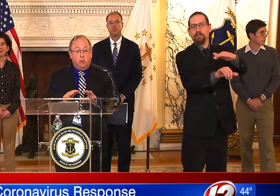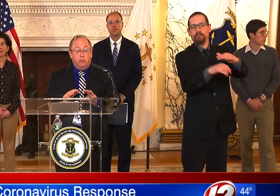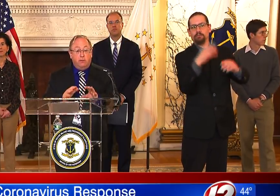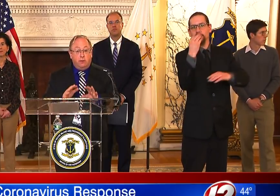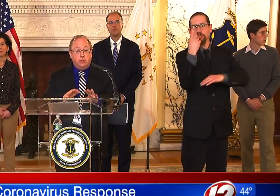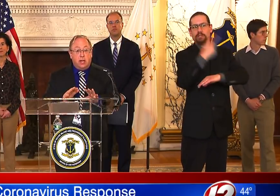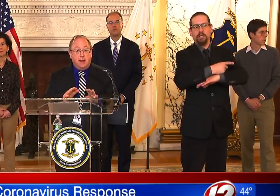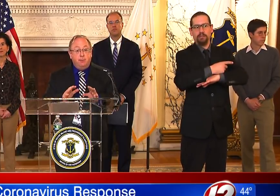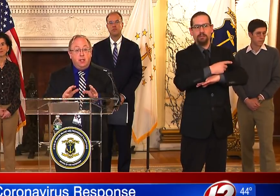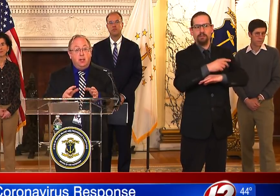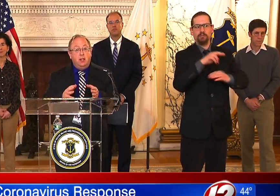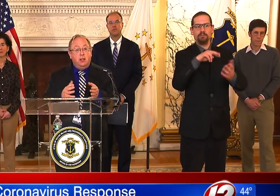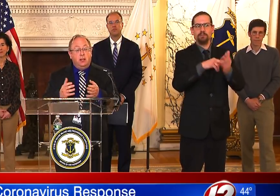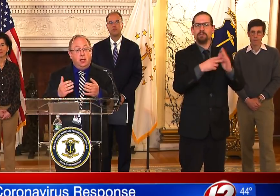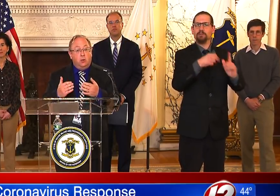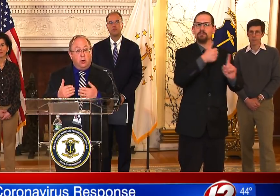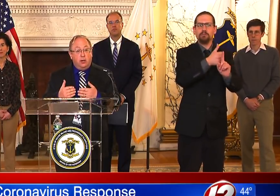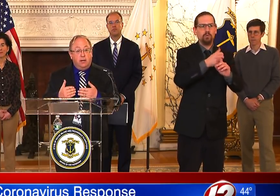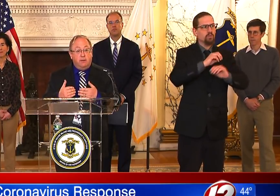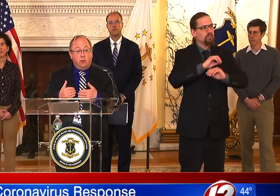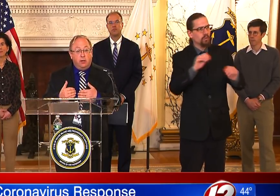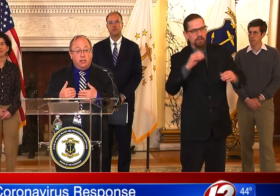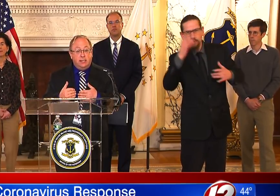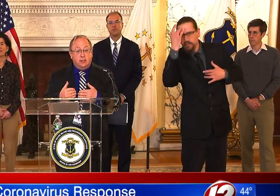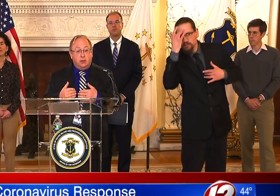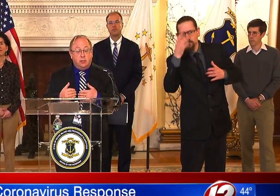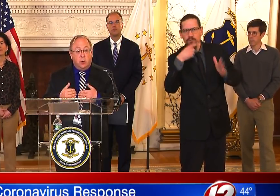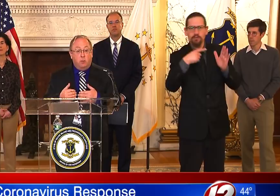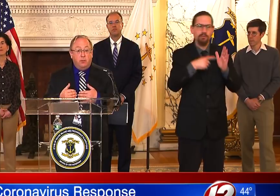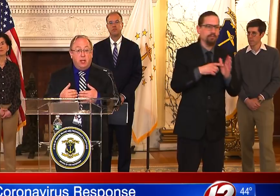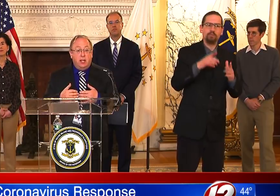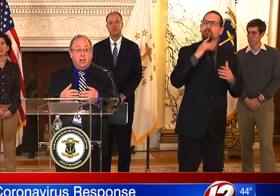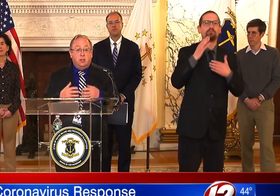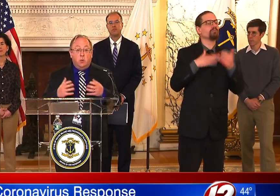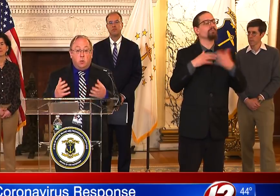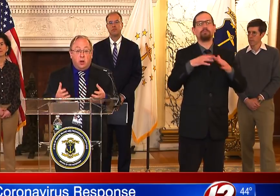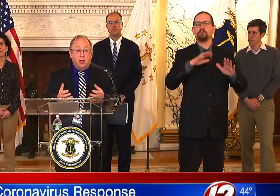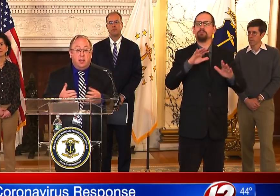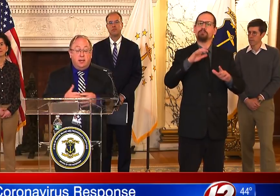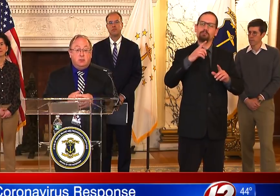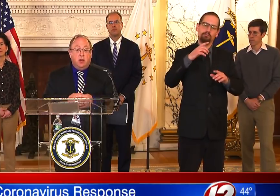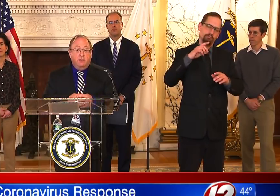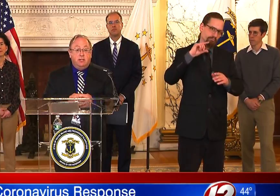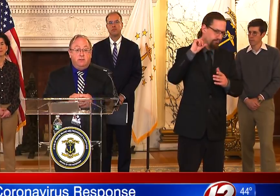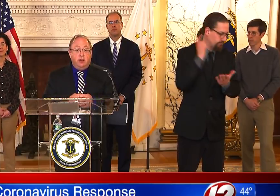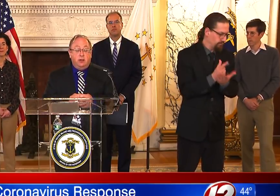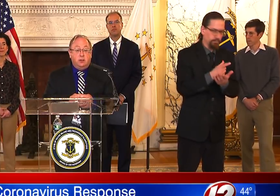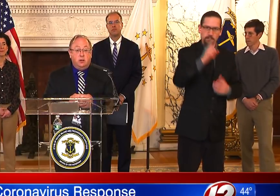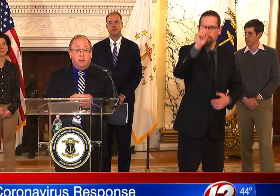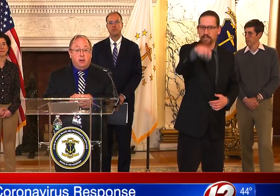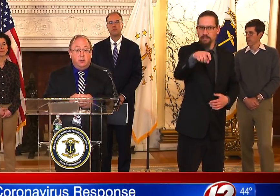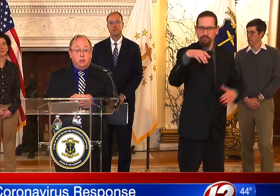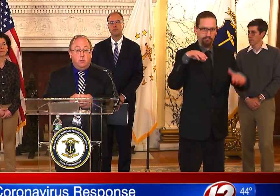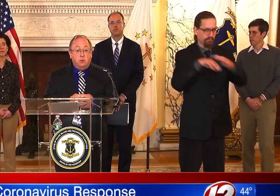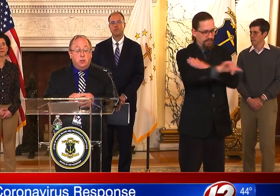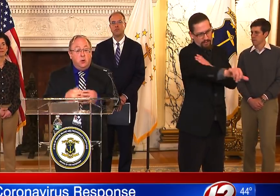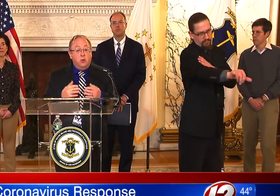PERSON FOR 14 DAYS. SOMEONE WHO IS NOT SYMPTOMATIC, SOMEONE COMES IN FOR THE FIRST TIME, THEY GET QUARANTINE FOR 14